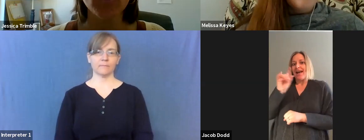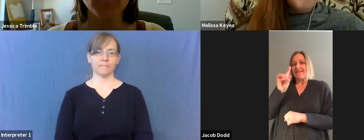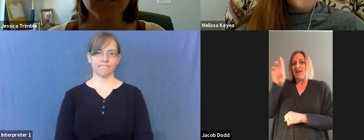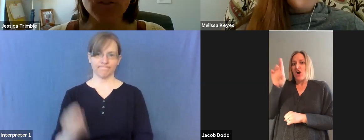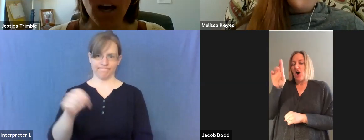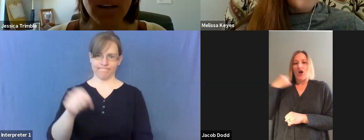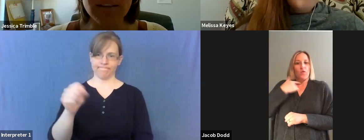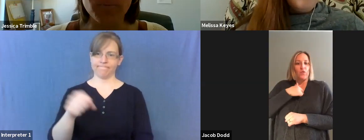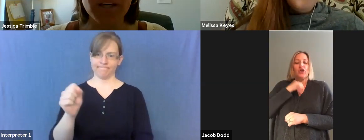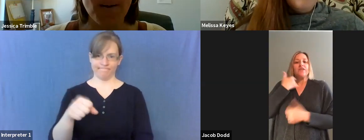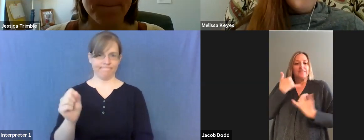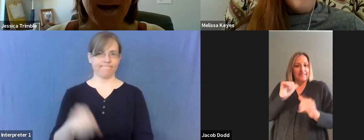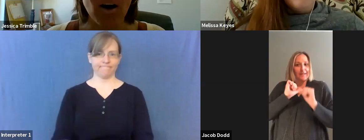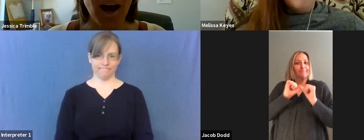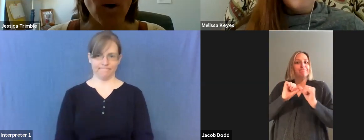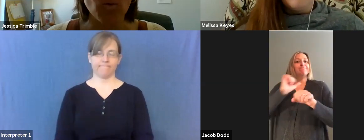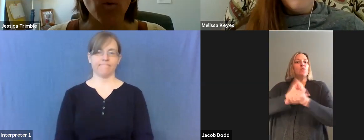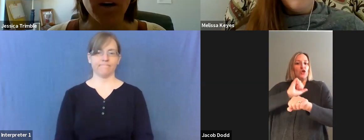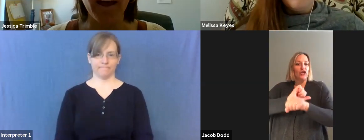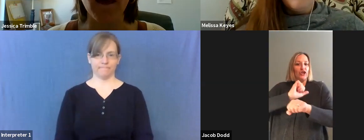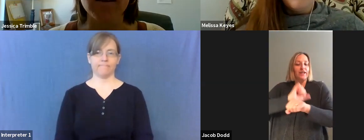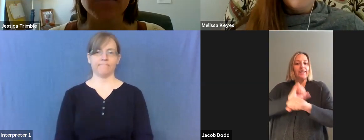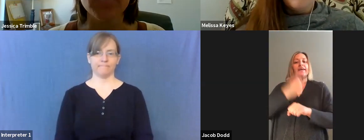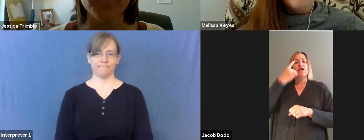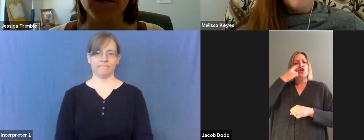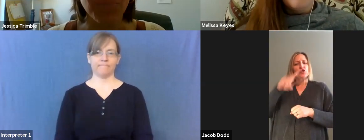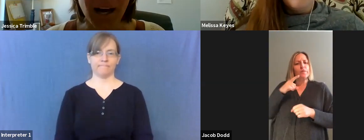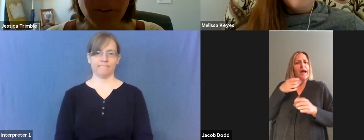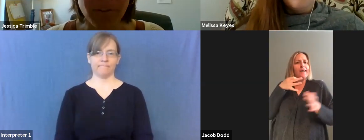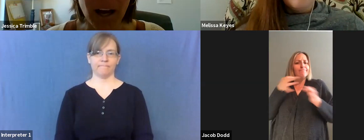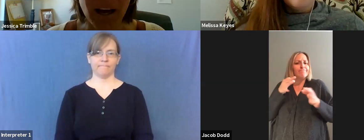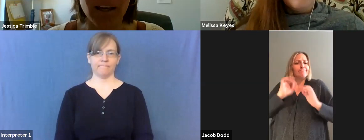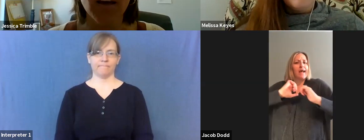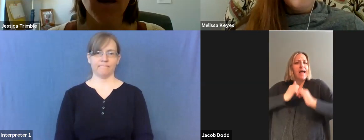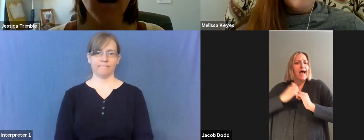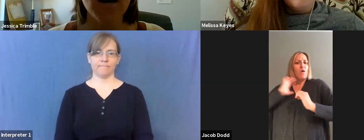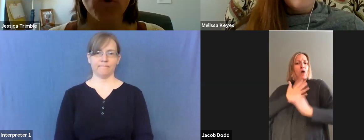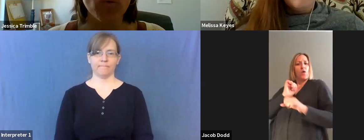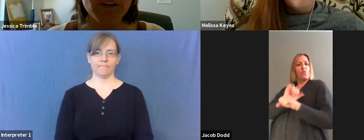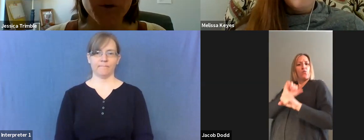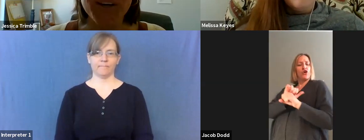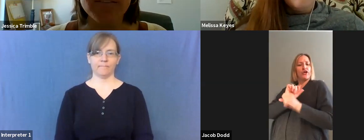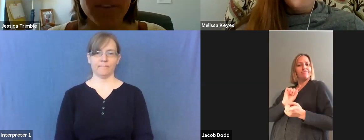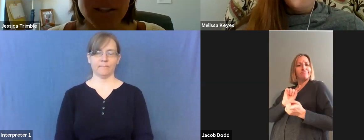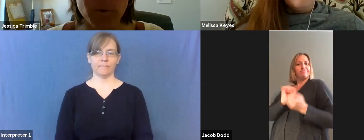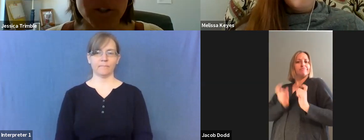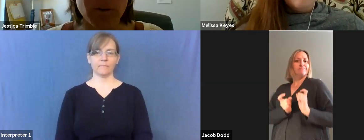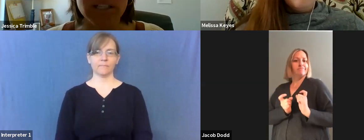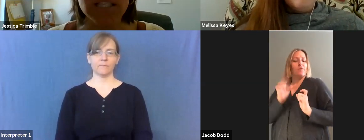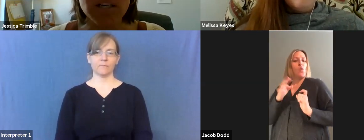So, can you talk a little bit about how our work has been modified, or what creative things we're doing just